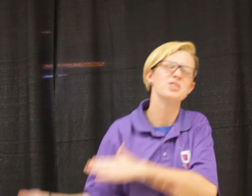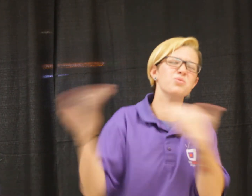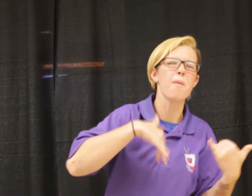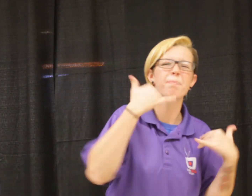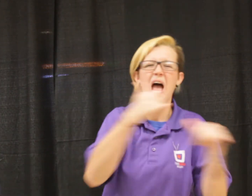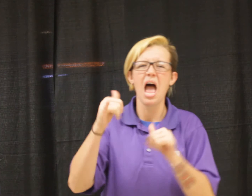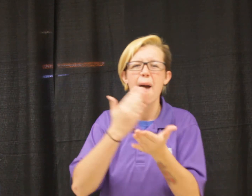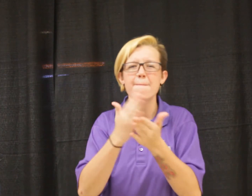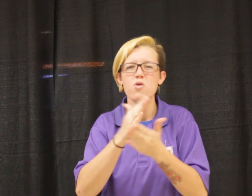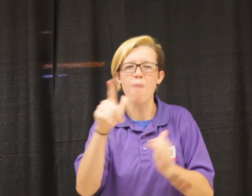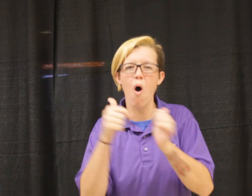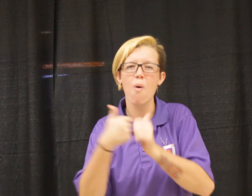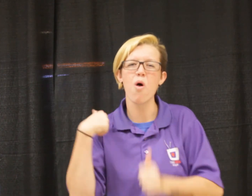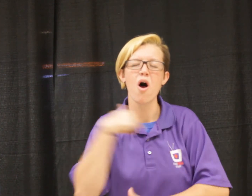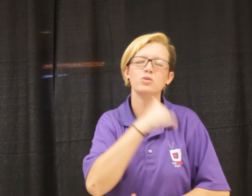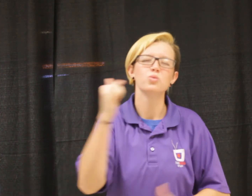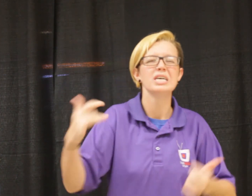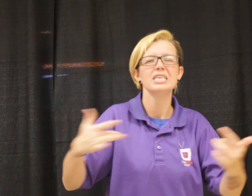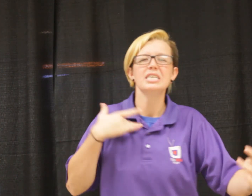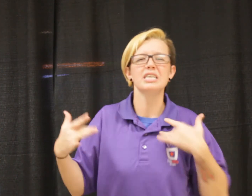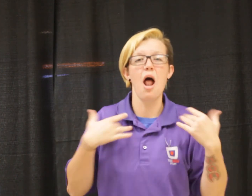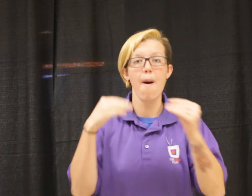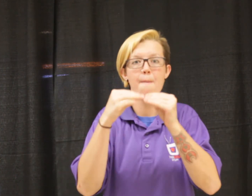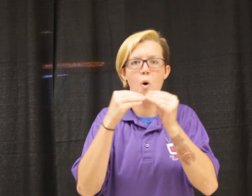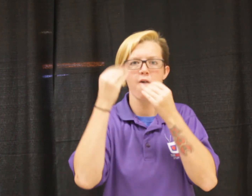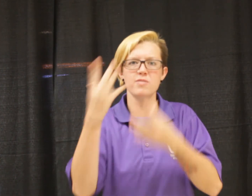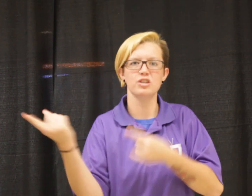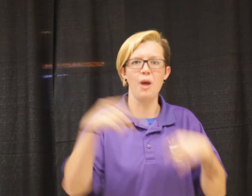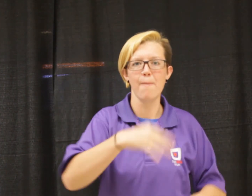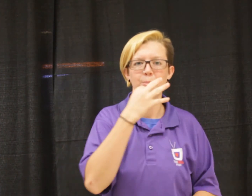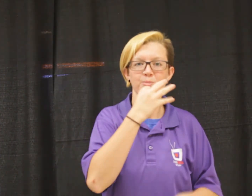and play broomball with us. We are very excited. More information is coming soon.